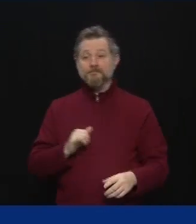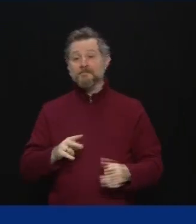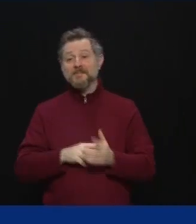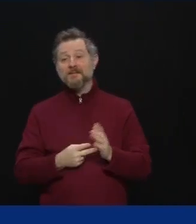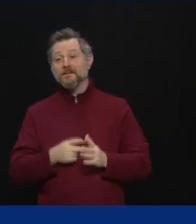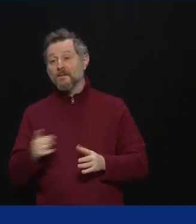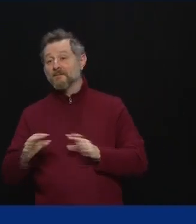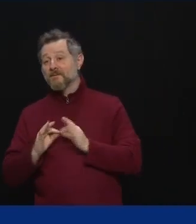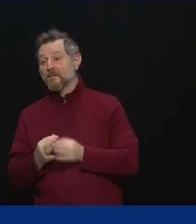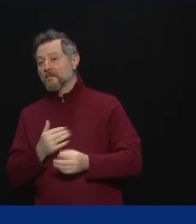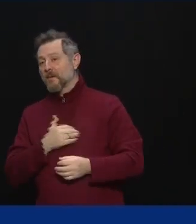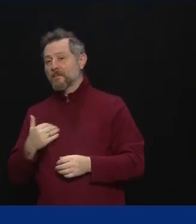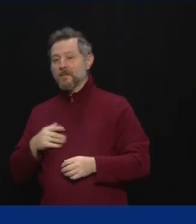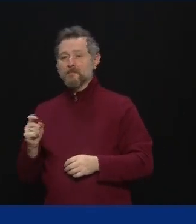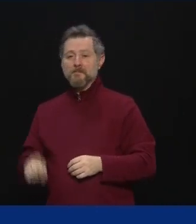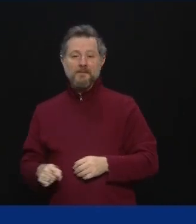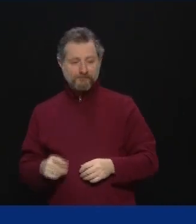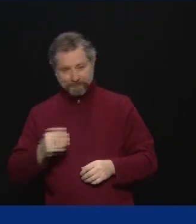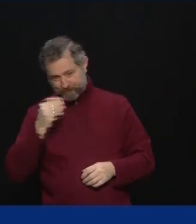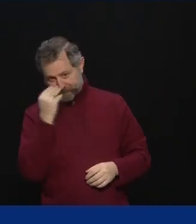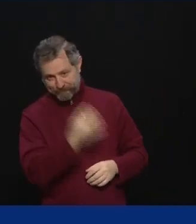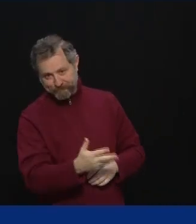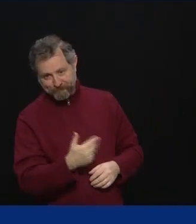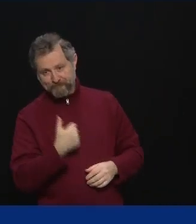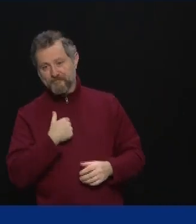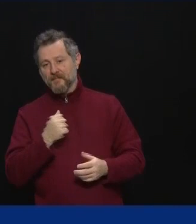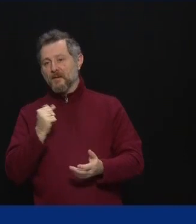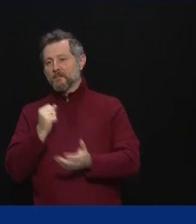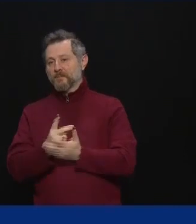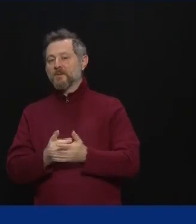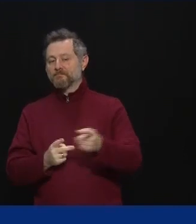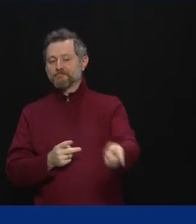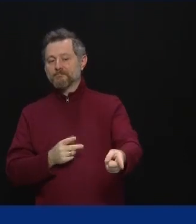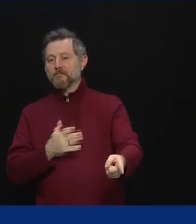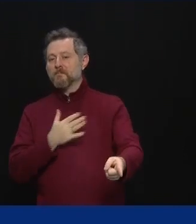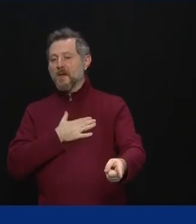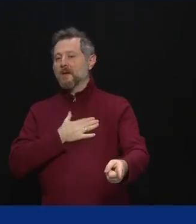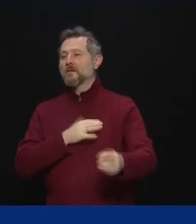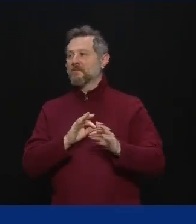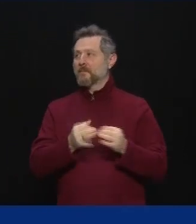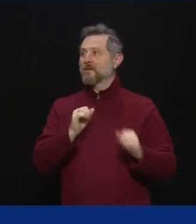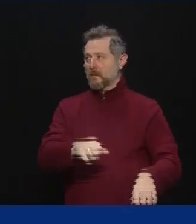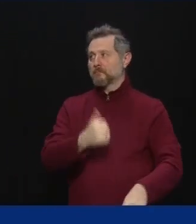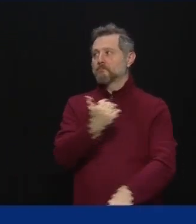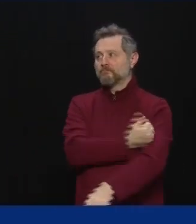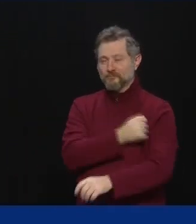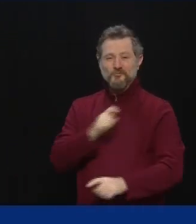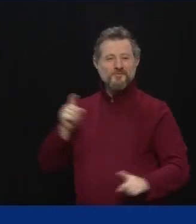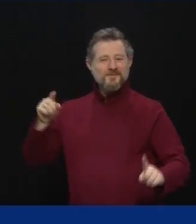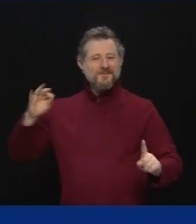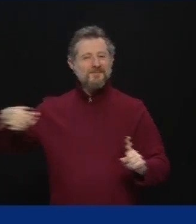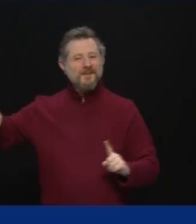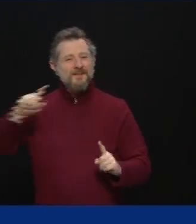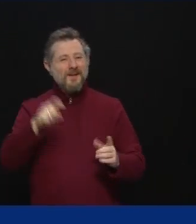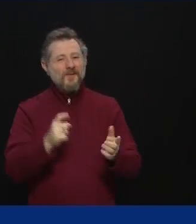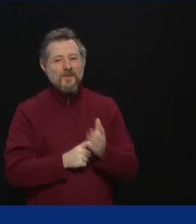LONG AS THOSE PEOPLE ARE UNVACCINATED IN NURSING HOMES THIS IS AN AREA OF VULNERABILITY. IN SOME CASES, FAMILY MEMBERS NEED TO GIVE CONSENT TO THE